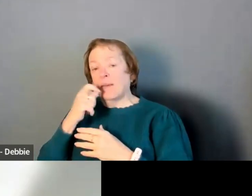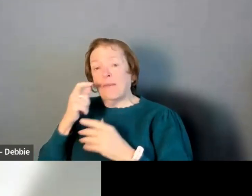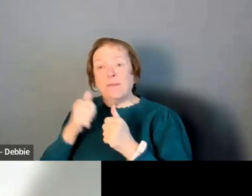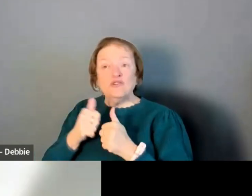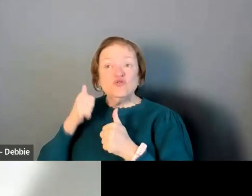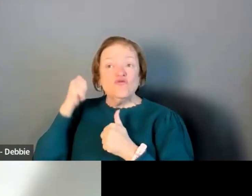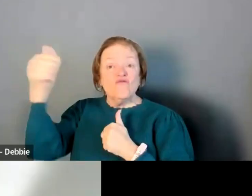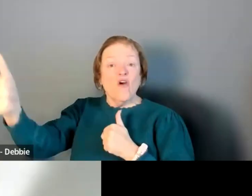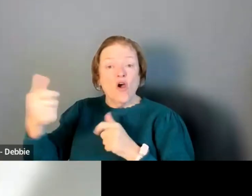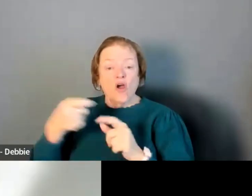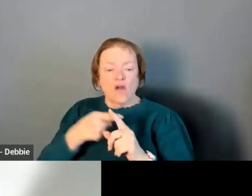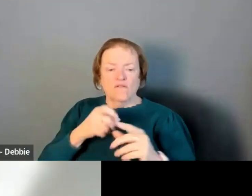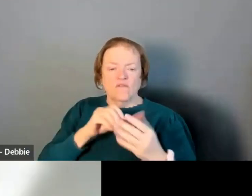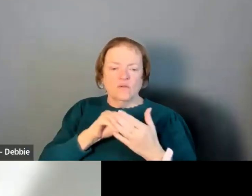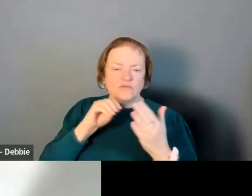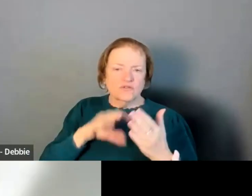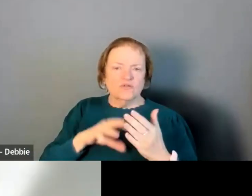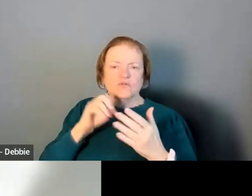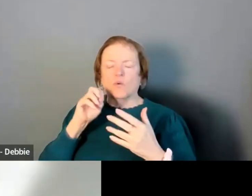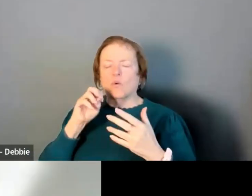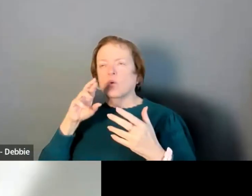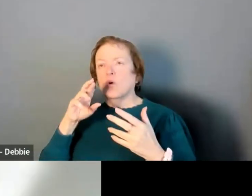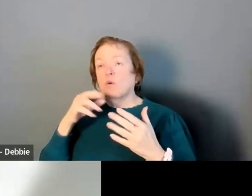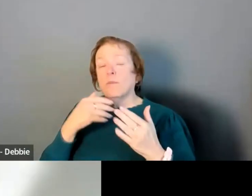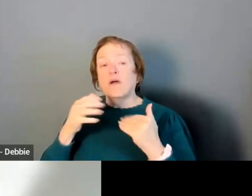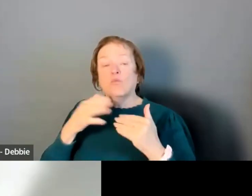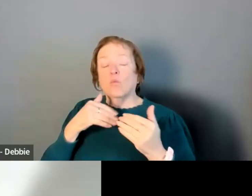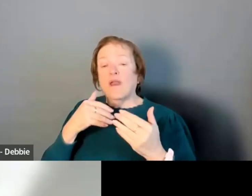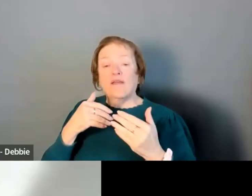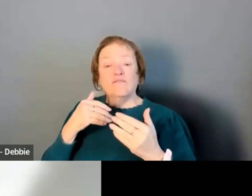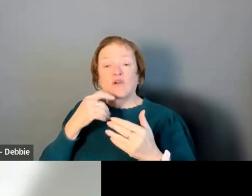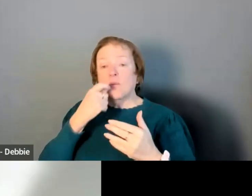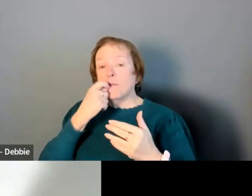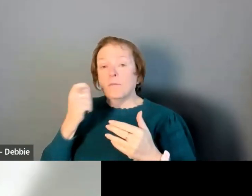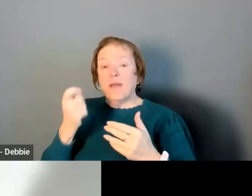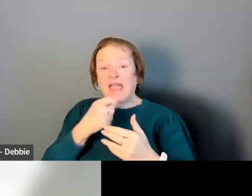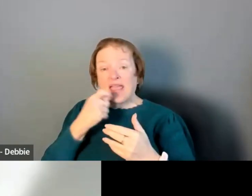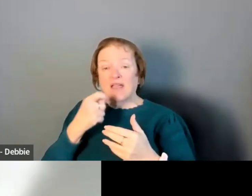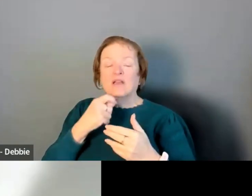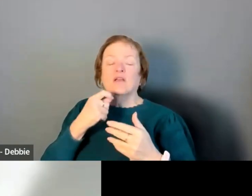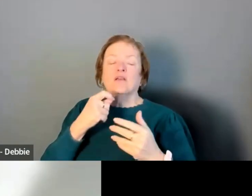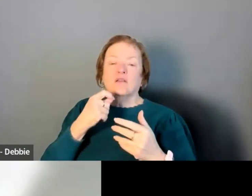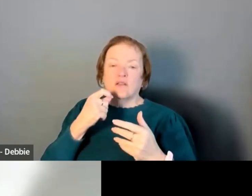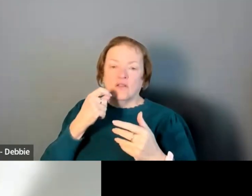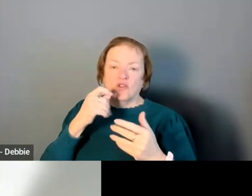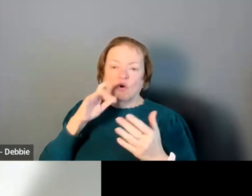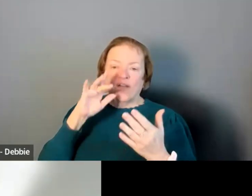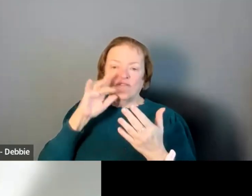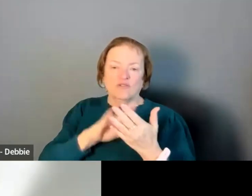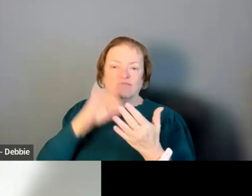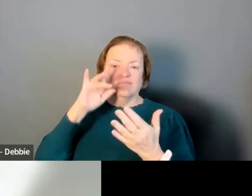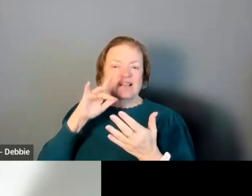But always remember, if you whatever mic you put them on. to get them back on the other mic, you have to hit connect. That is another big